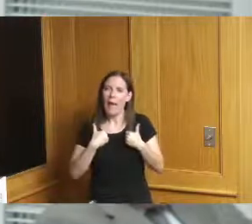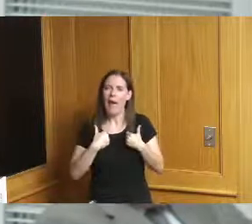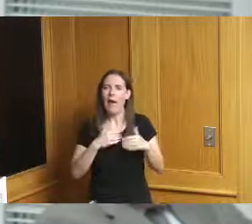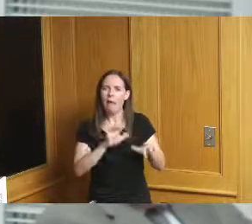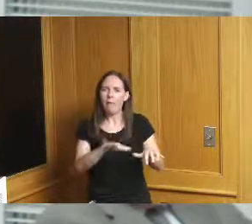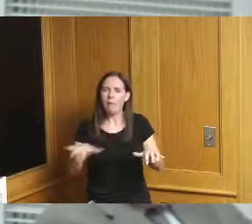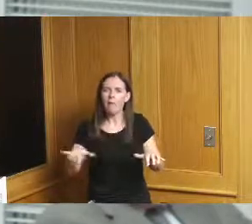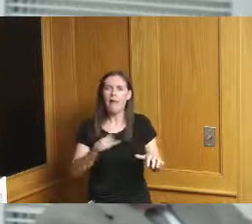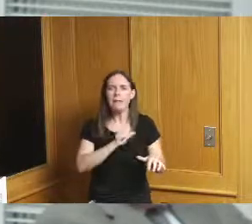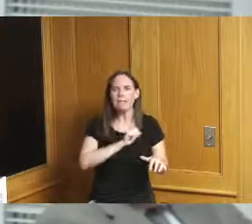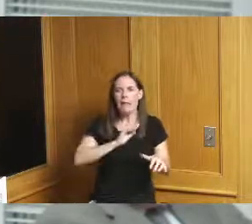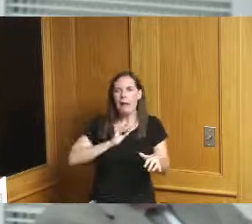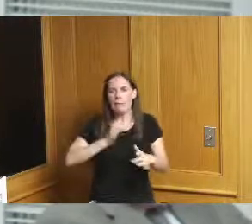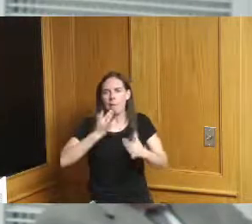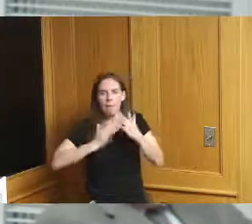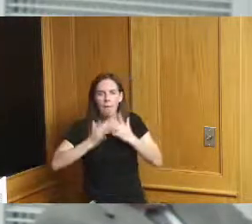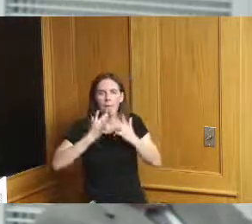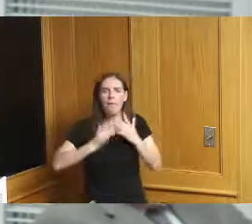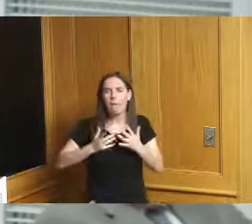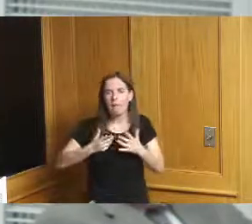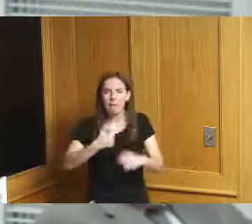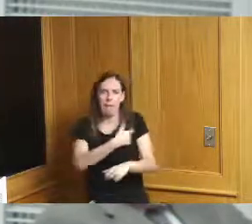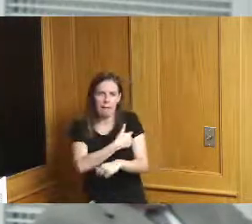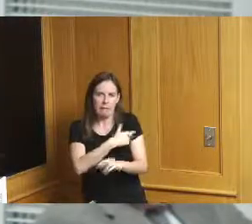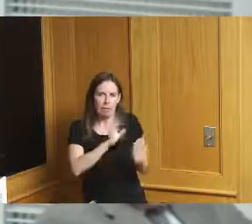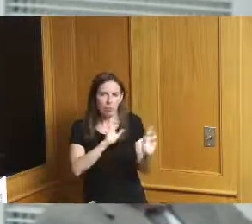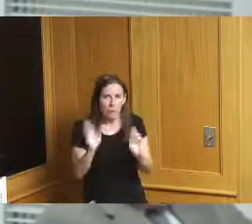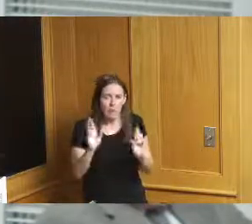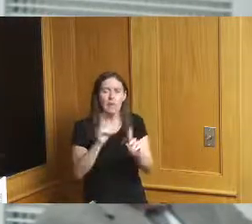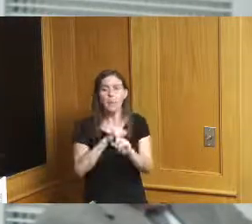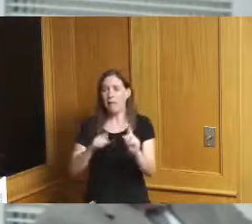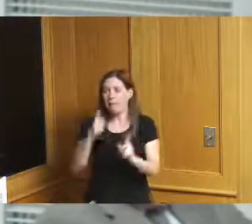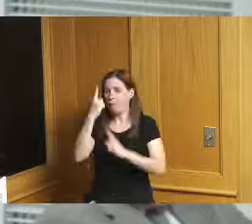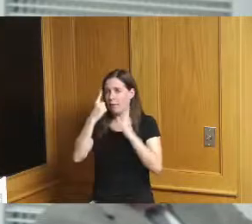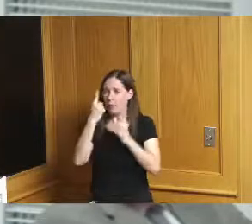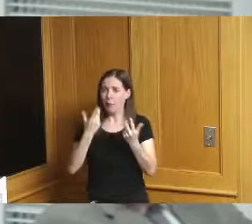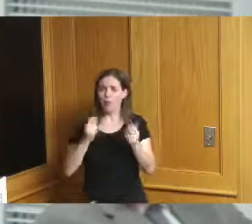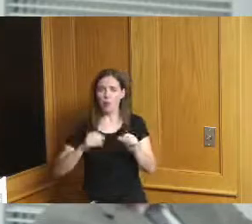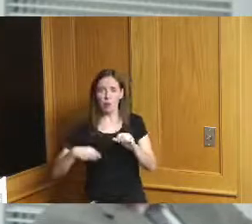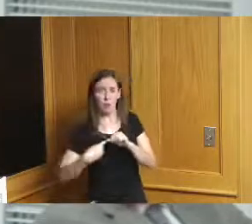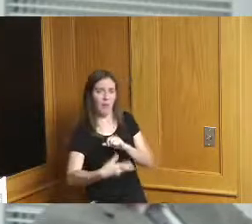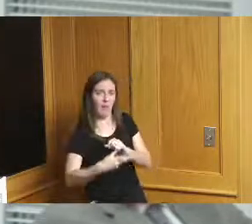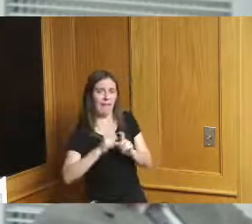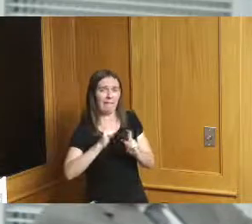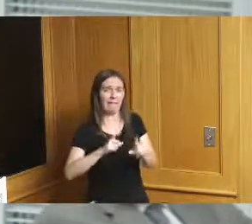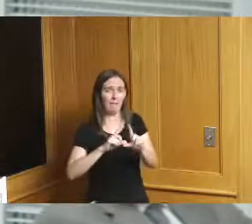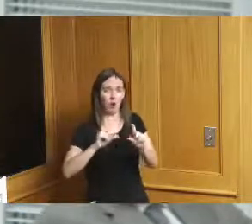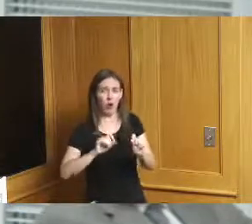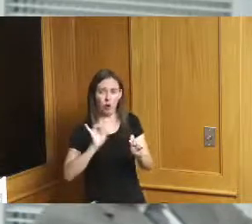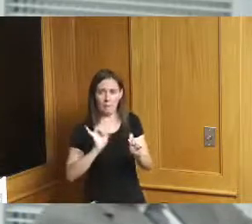some basic stuff but as we transition towards a more incentive model we'll have a decent amount of